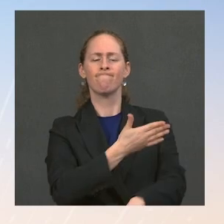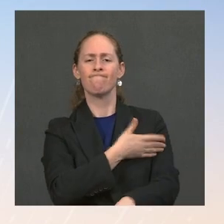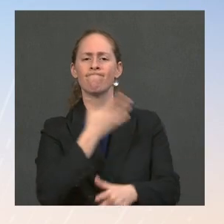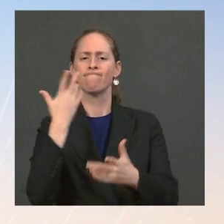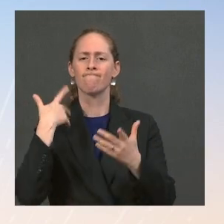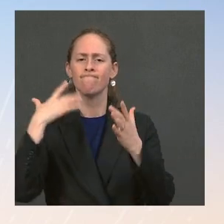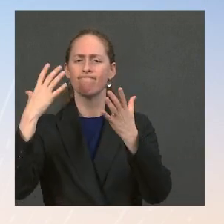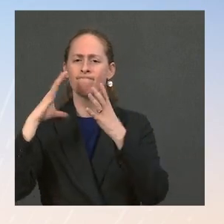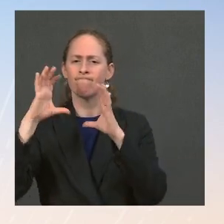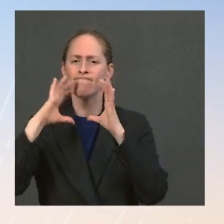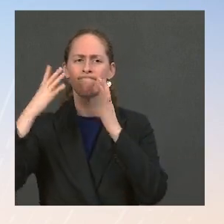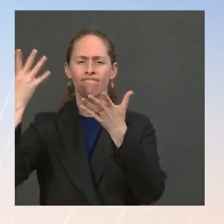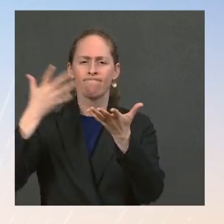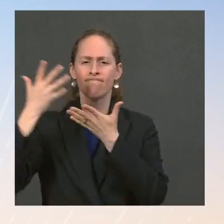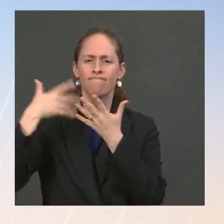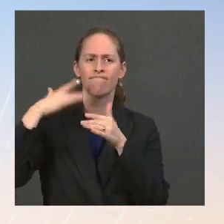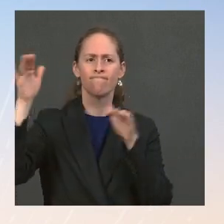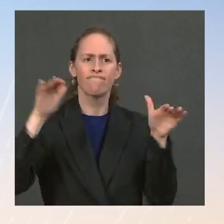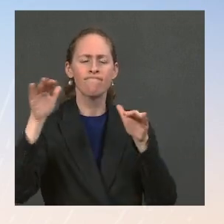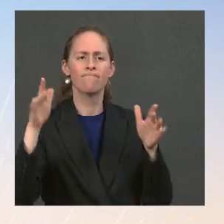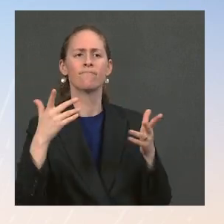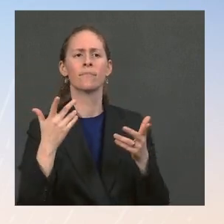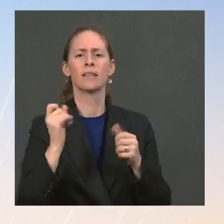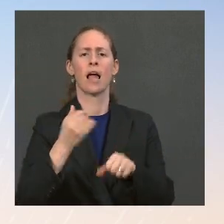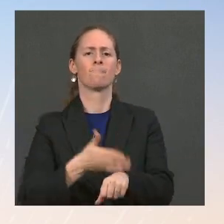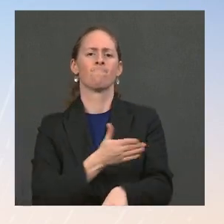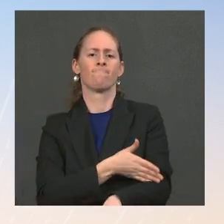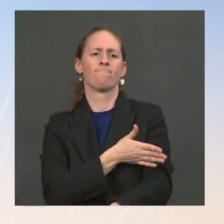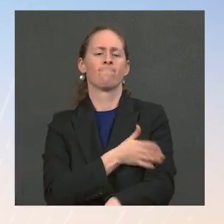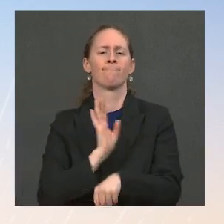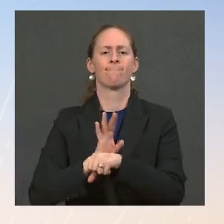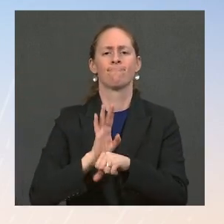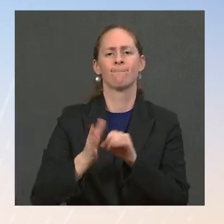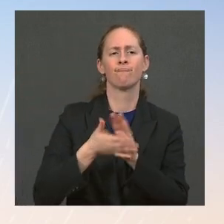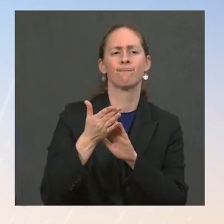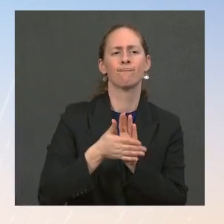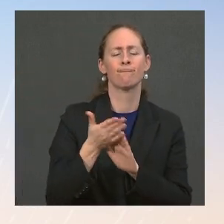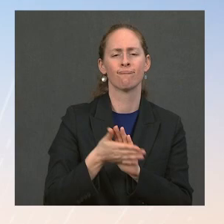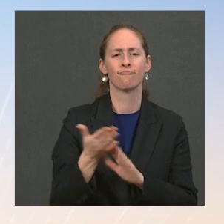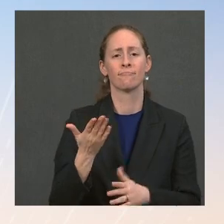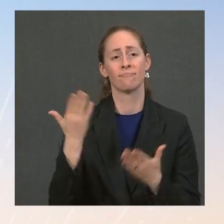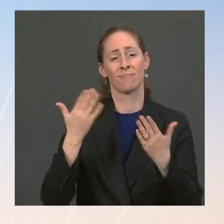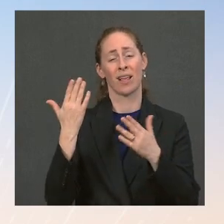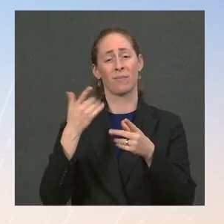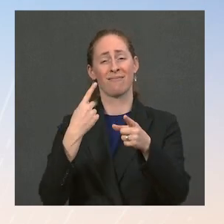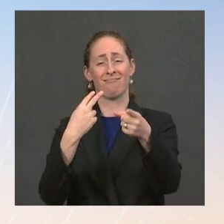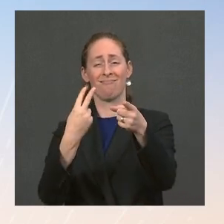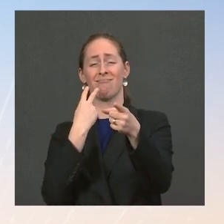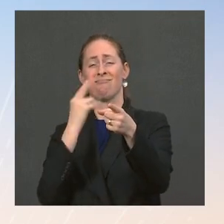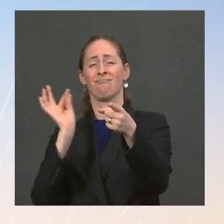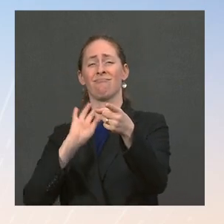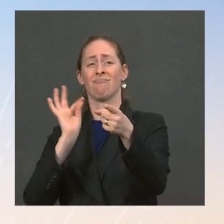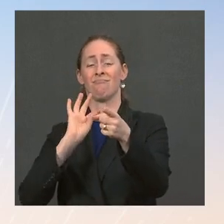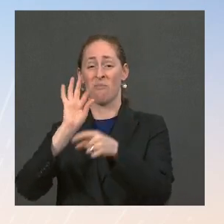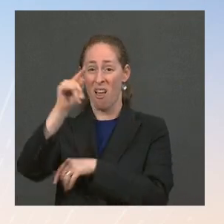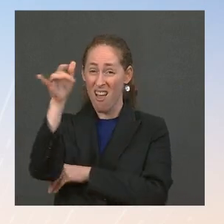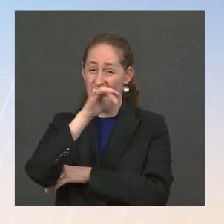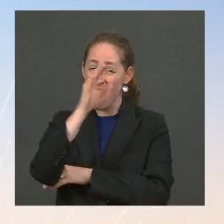which may seem overly simplistic or just cutting through bureaucratic red tape, but it can help the process and move things forward.